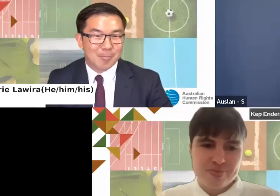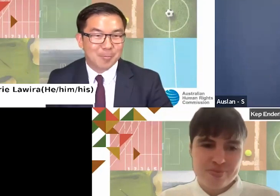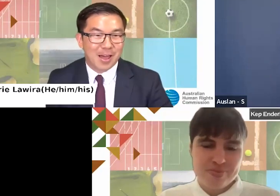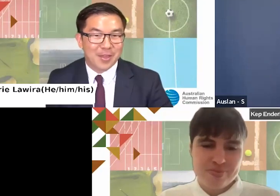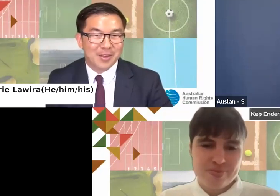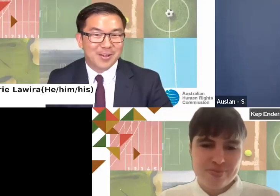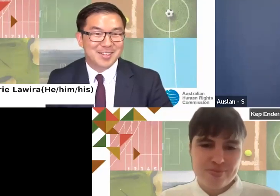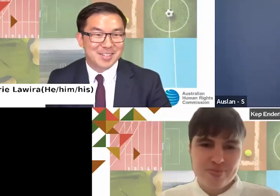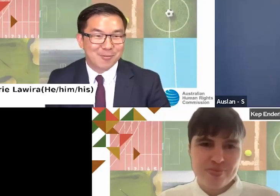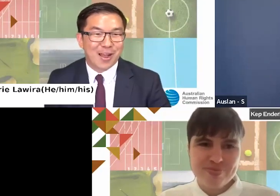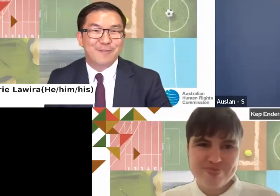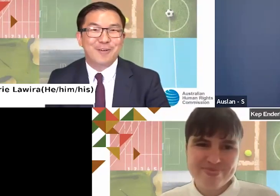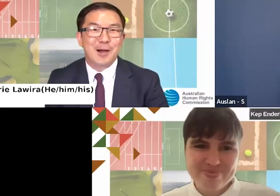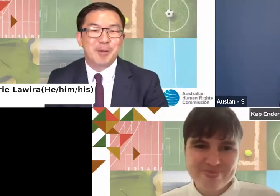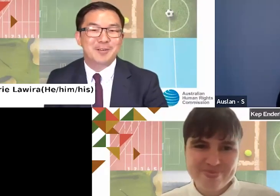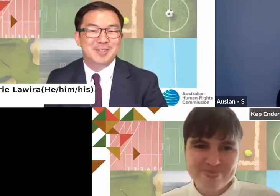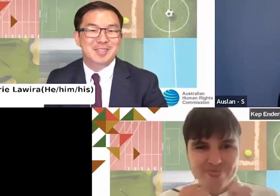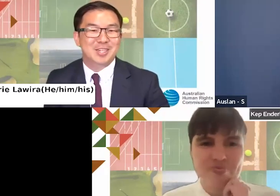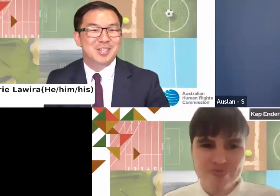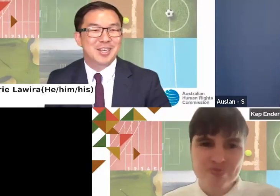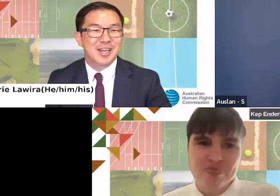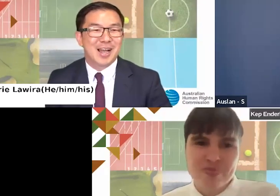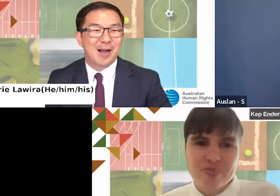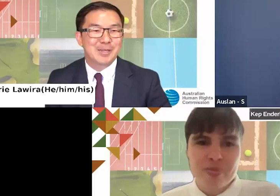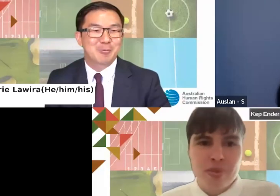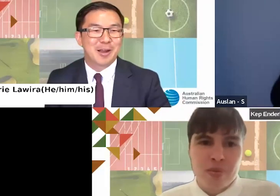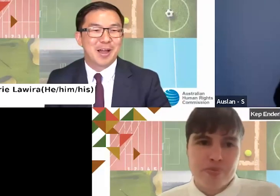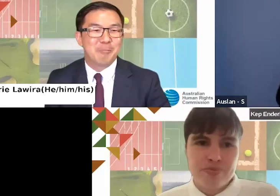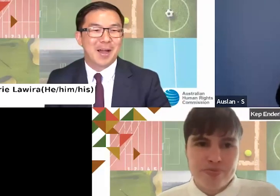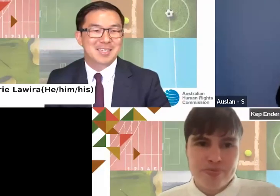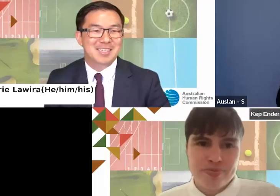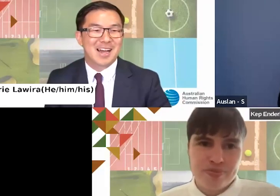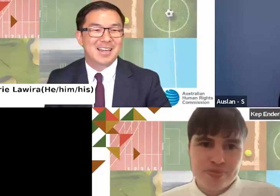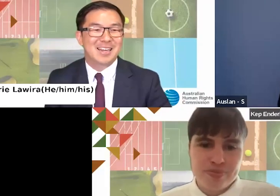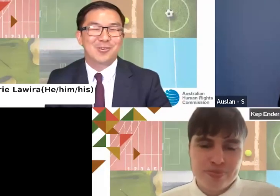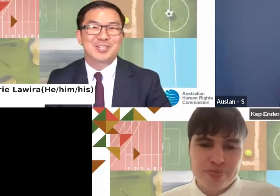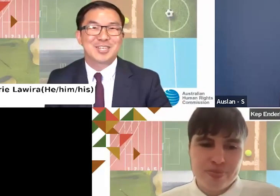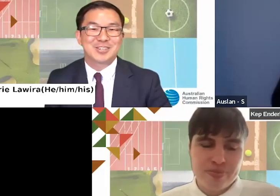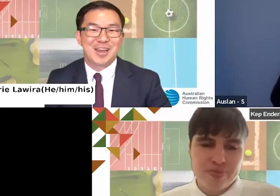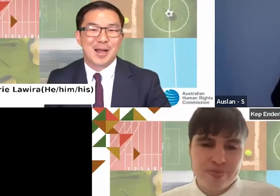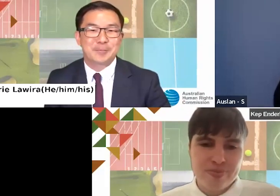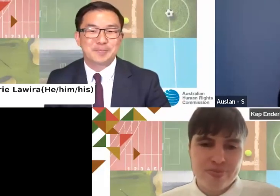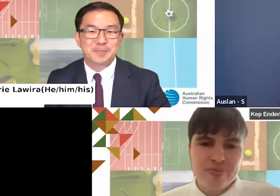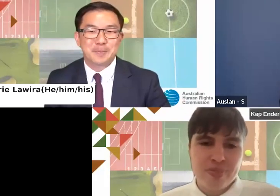I'm glad that you're going to stick around for our panel discussion, which we're about to start and launch into now.